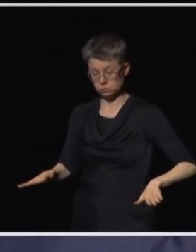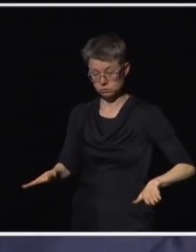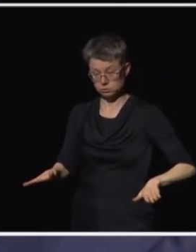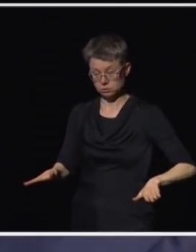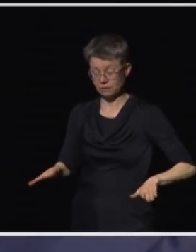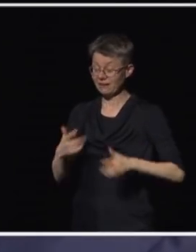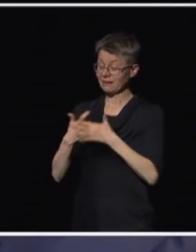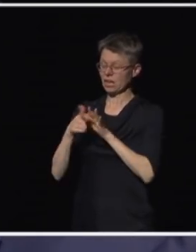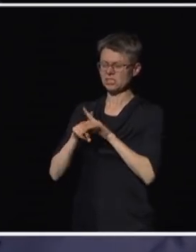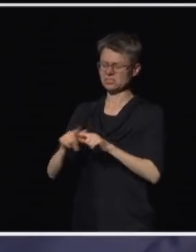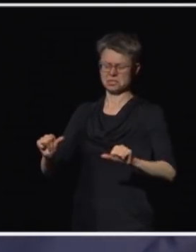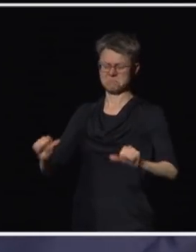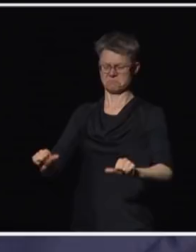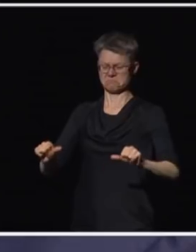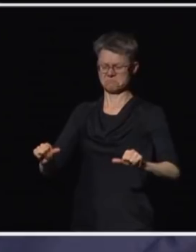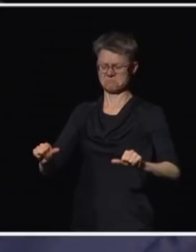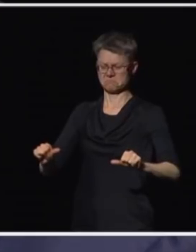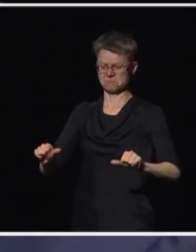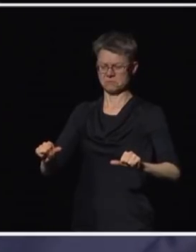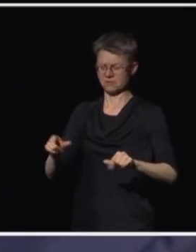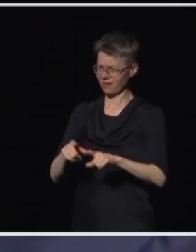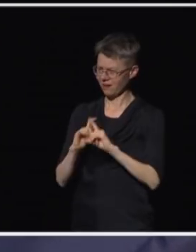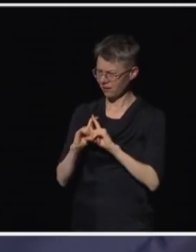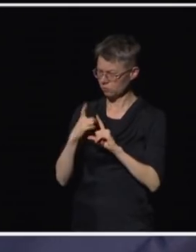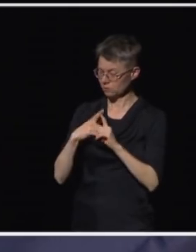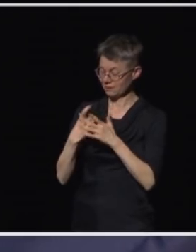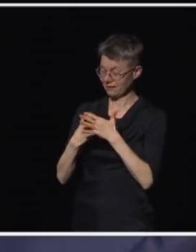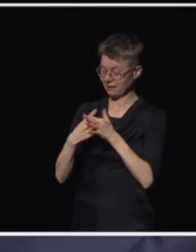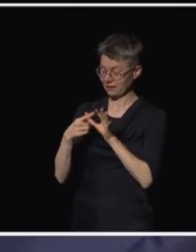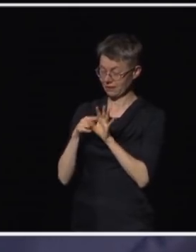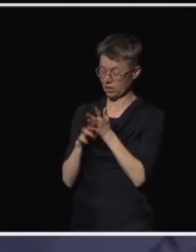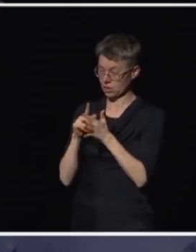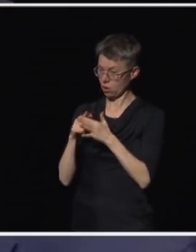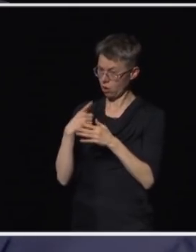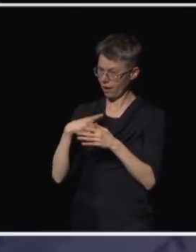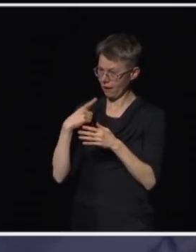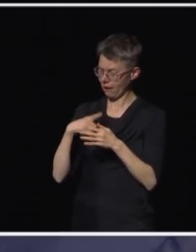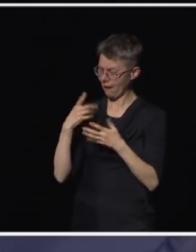because Kanye only has a career because of the people